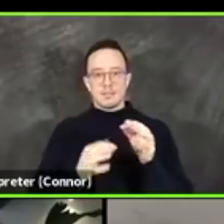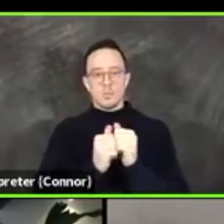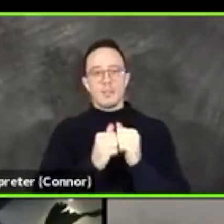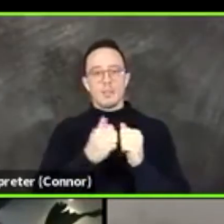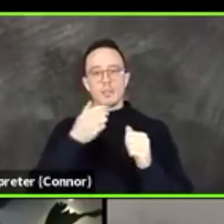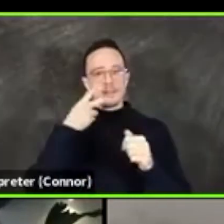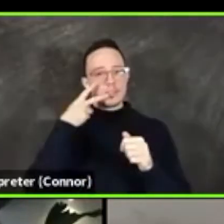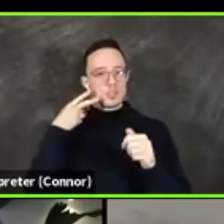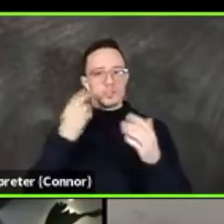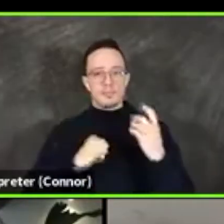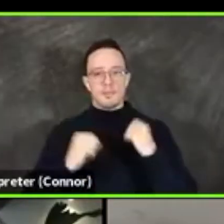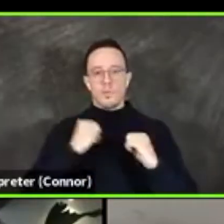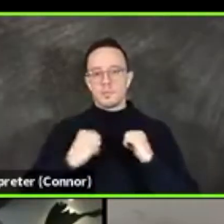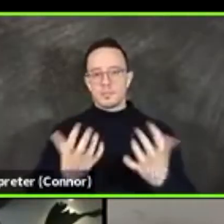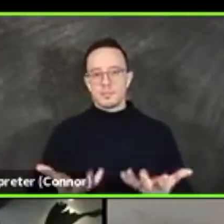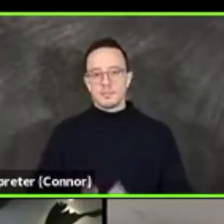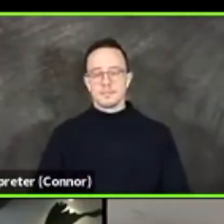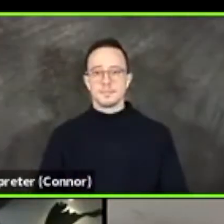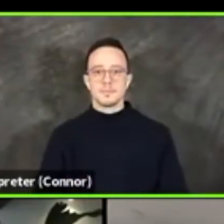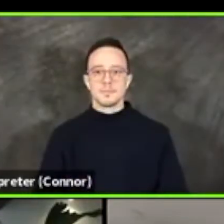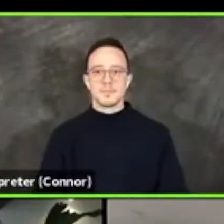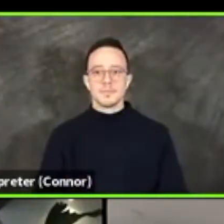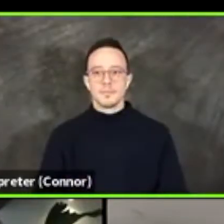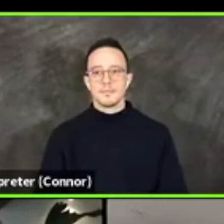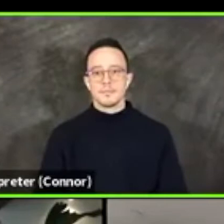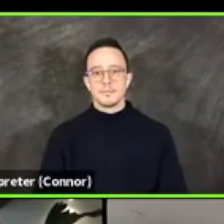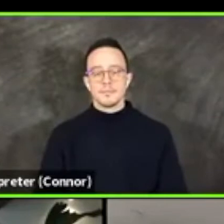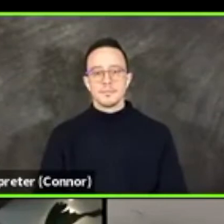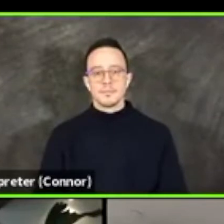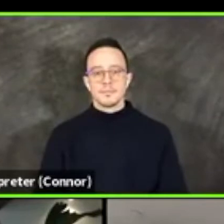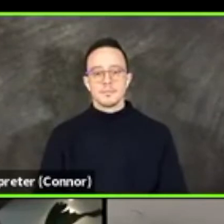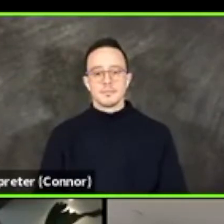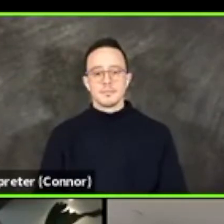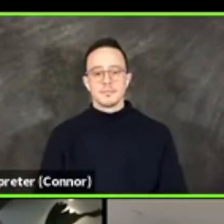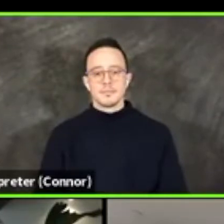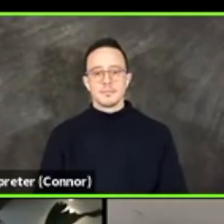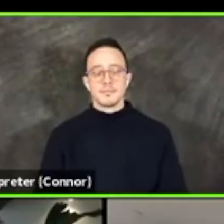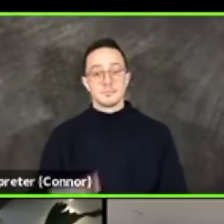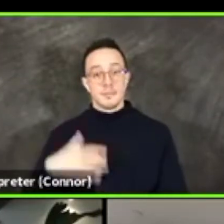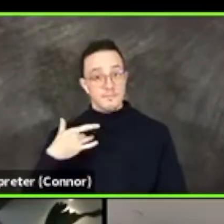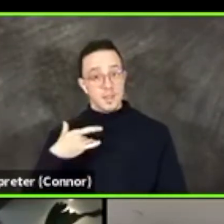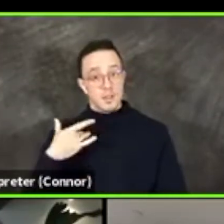THAT'S NOT TO SAY THAT I DON'T FEEL THEIR POWER, THAT I DON'T FEEL THE POWER OF